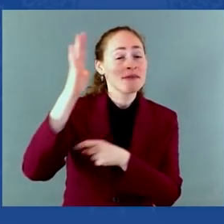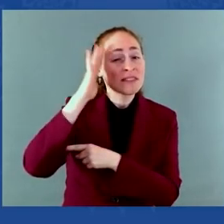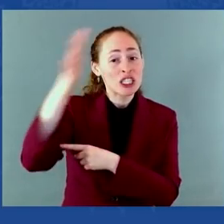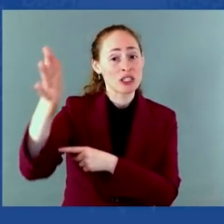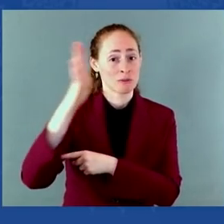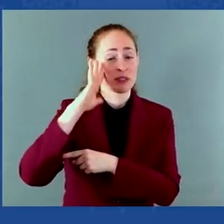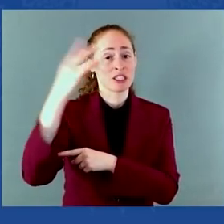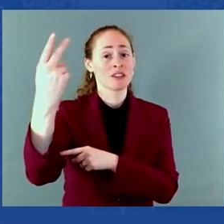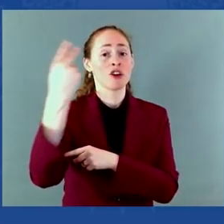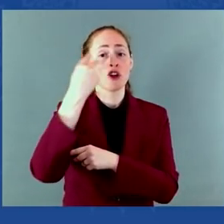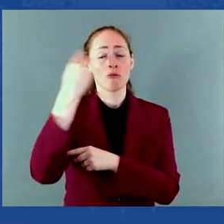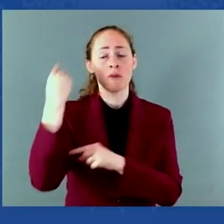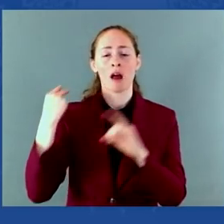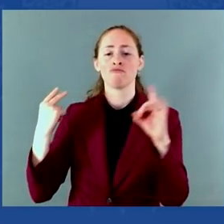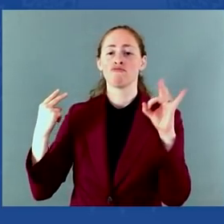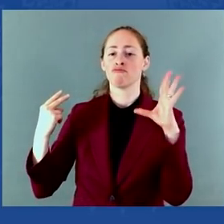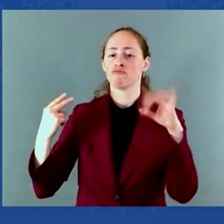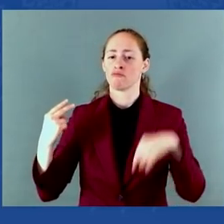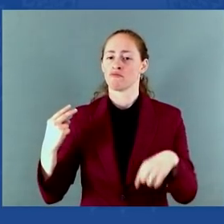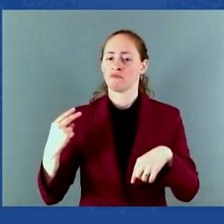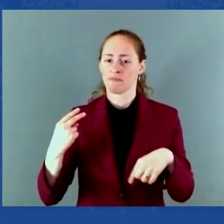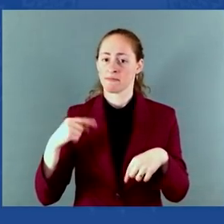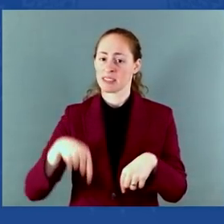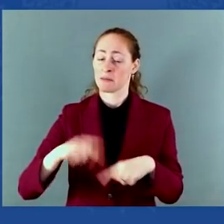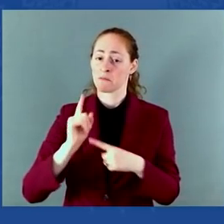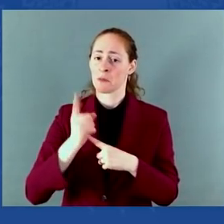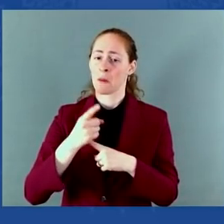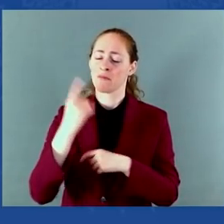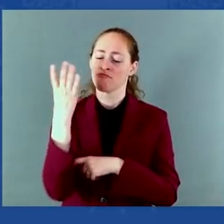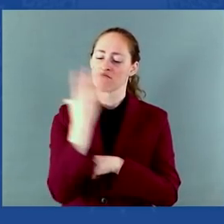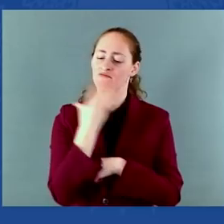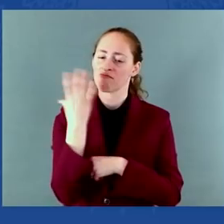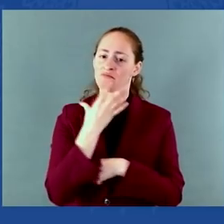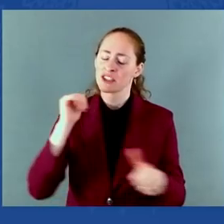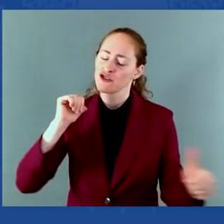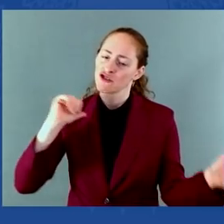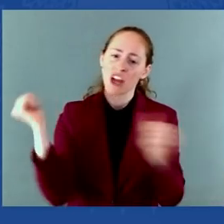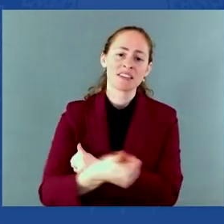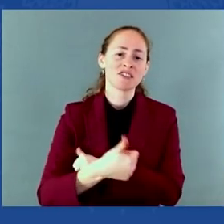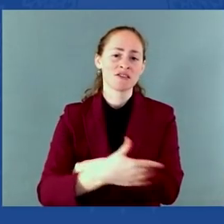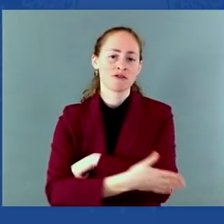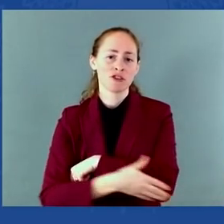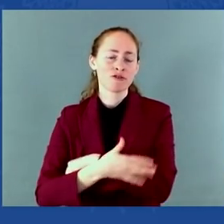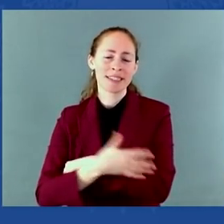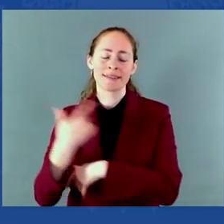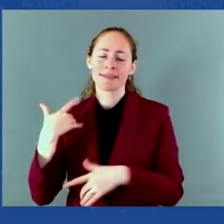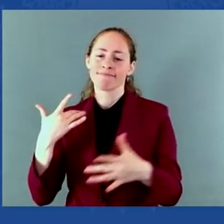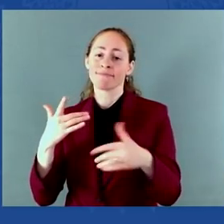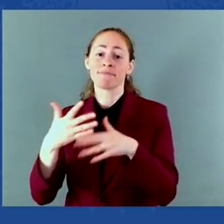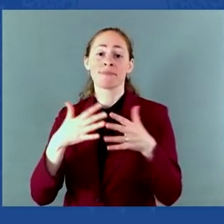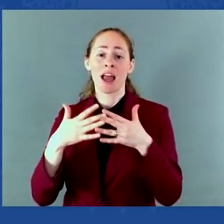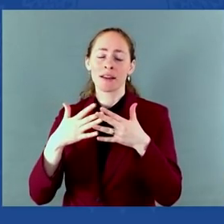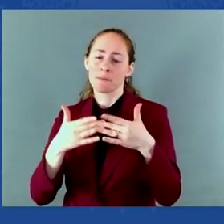where America recaptured the competition of the 21st century; we reasserted ourselves. That's exactly what we're going to do,